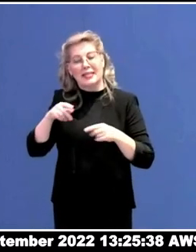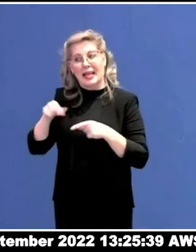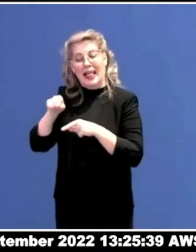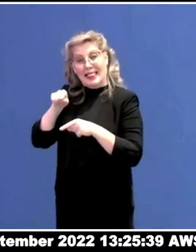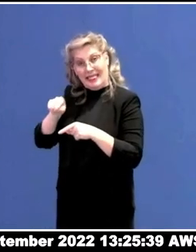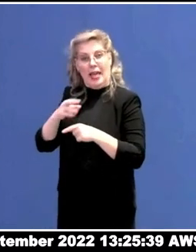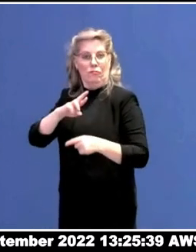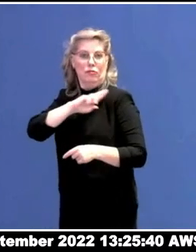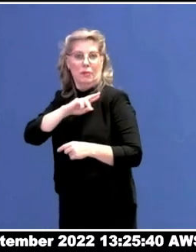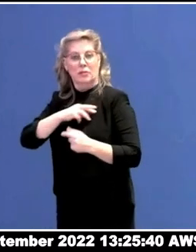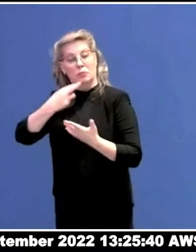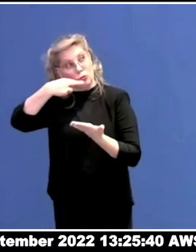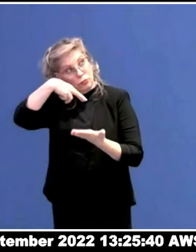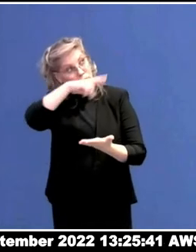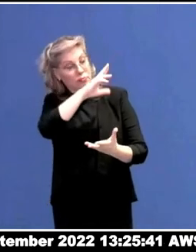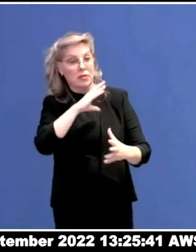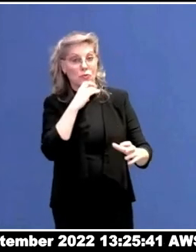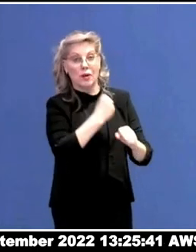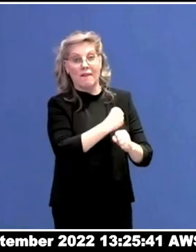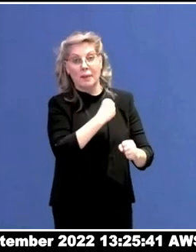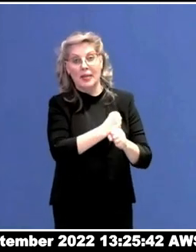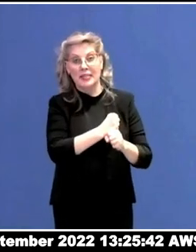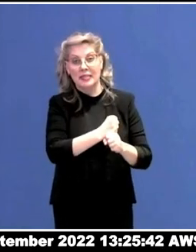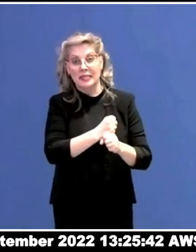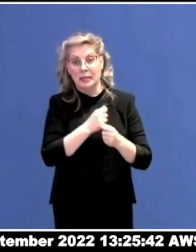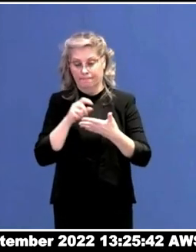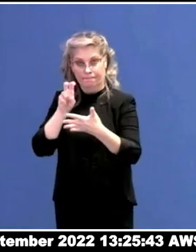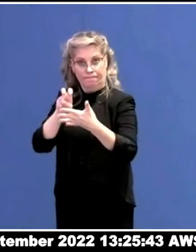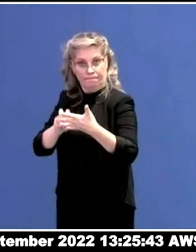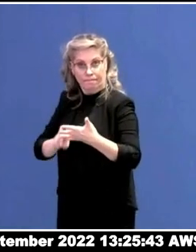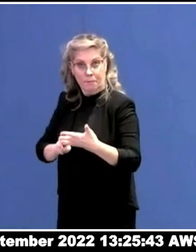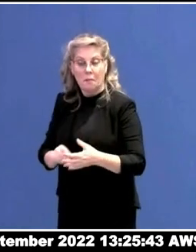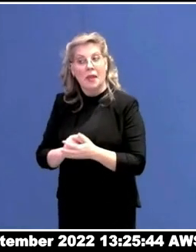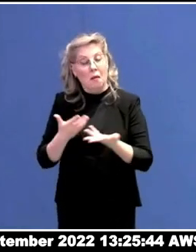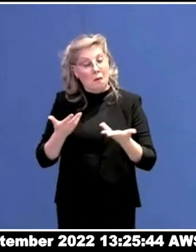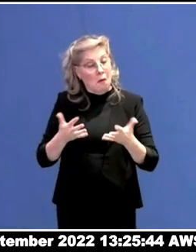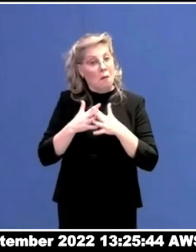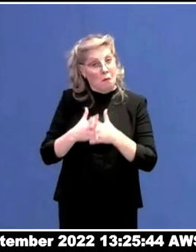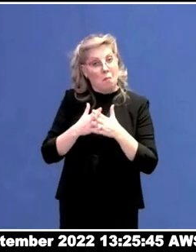know, adequate resources, to a certain extent, it's a good model for states where